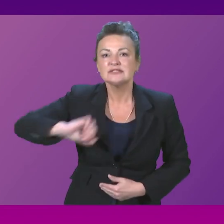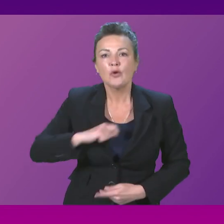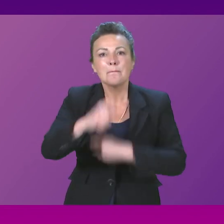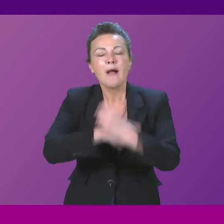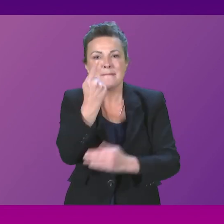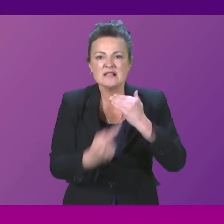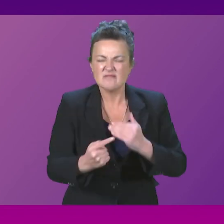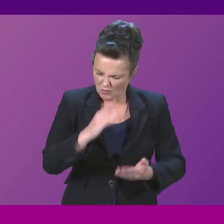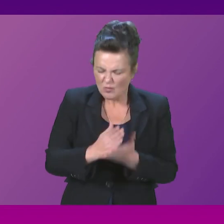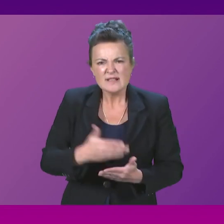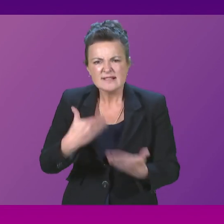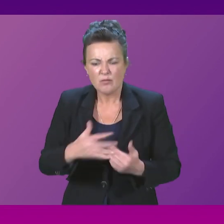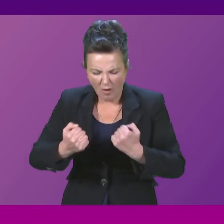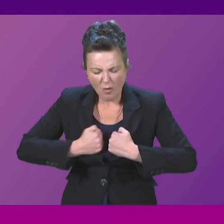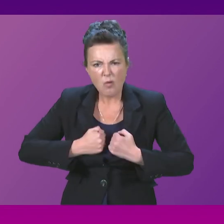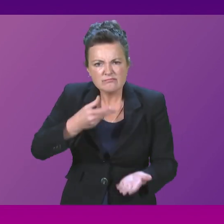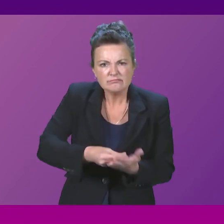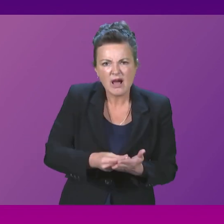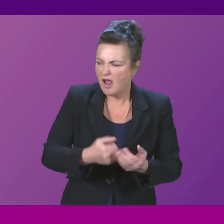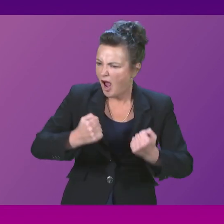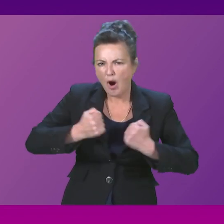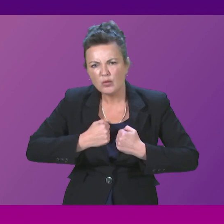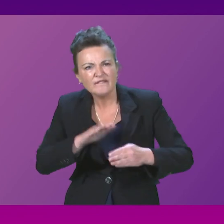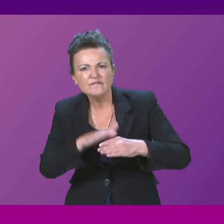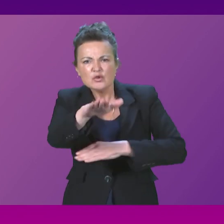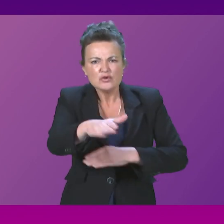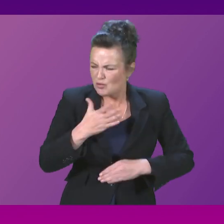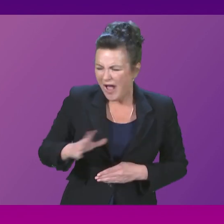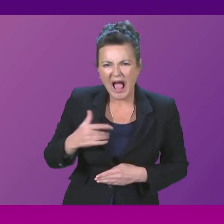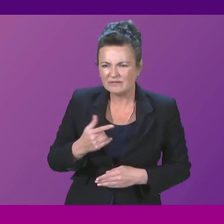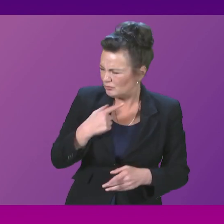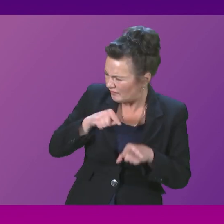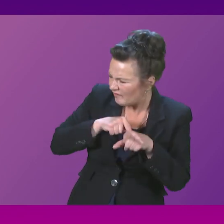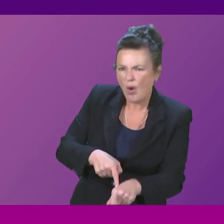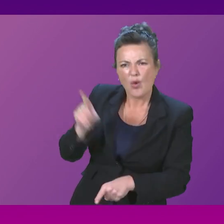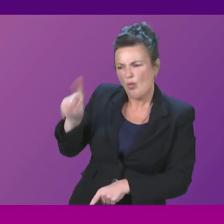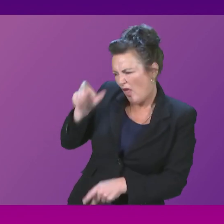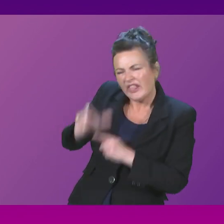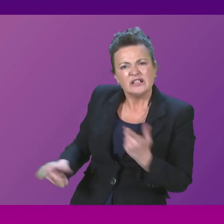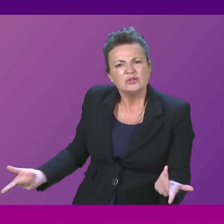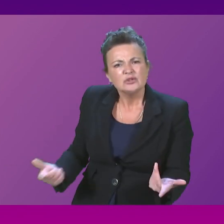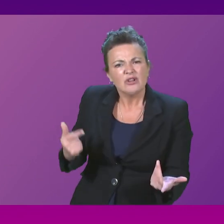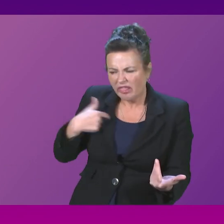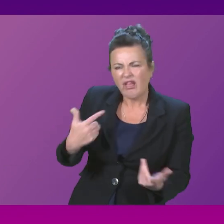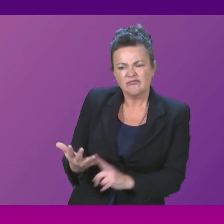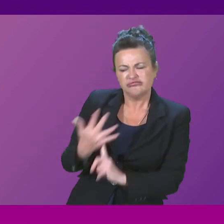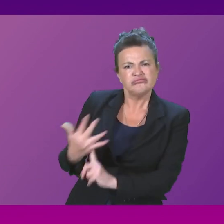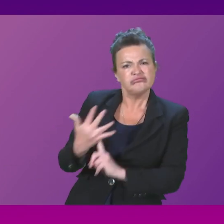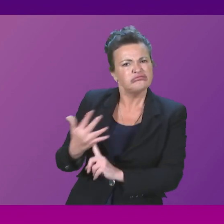charge of our own affairs and our own destiny, not continuing to be dragged down the wrong path by Westminster Governments.